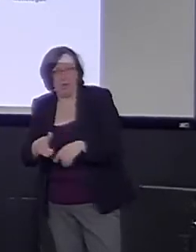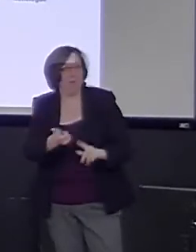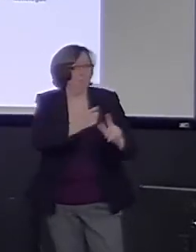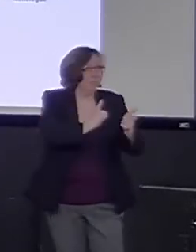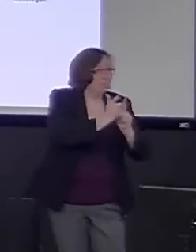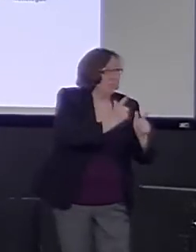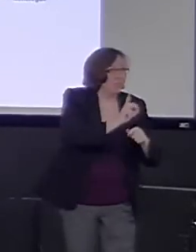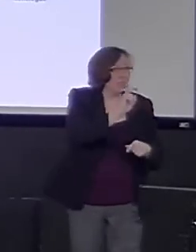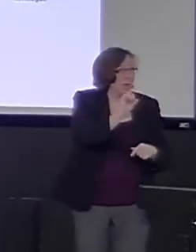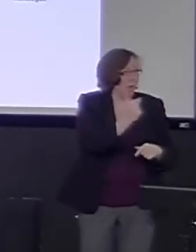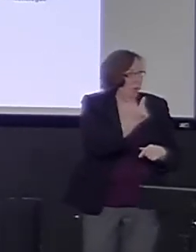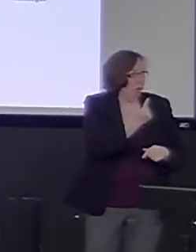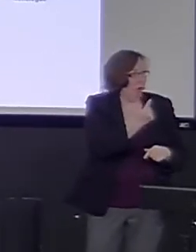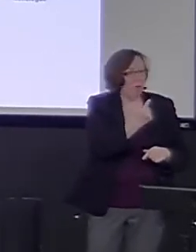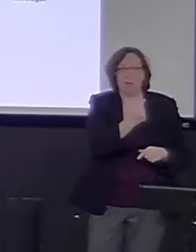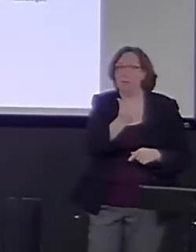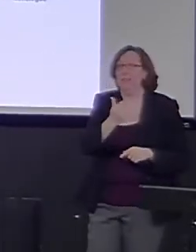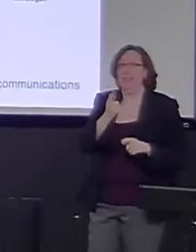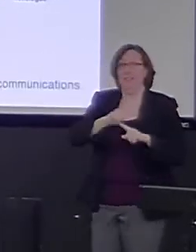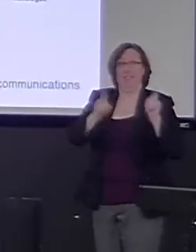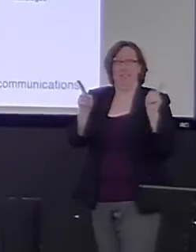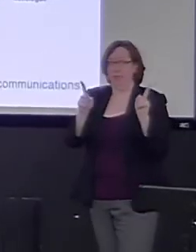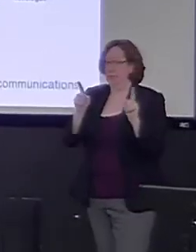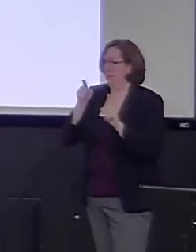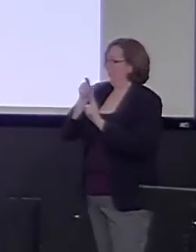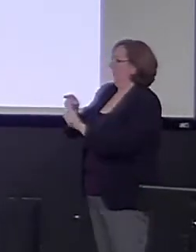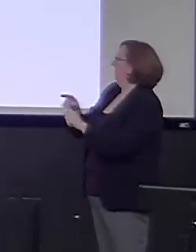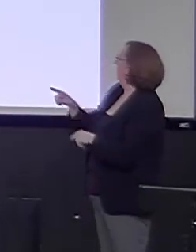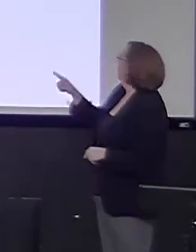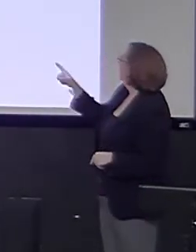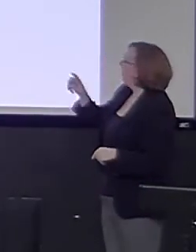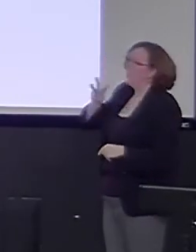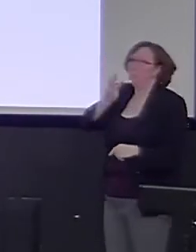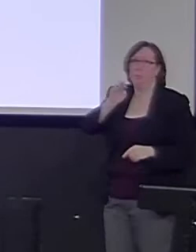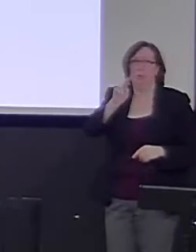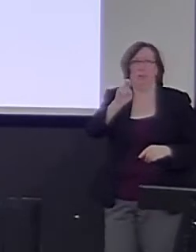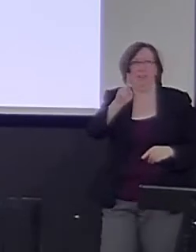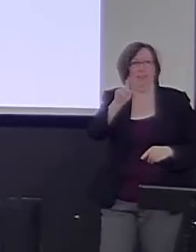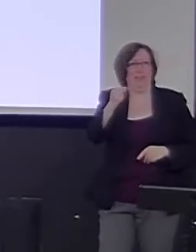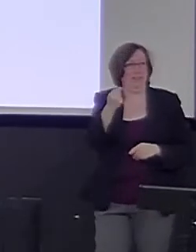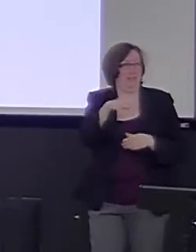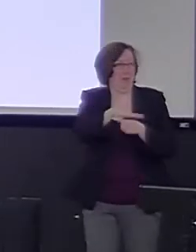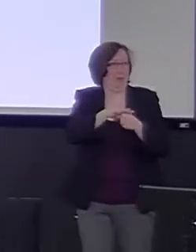resides essentially here in the Wernicke's area part of the brain.